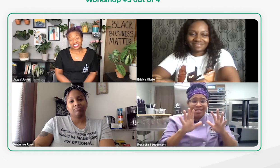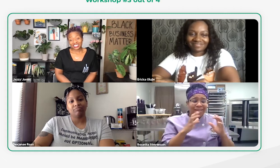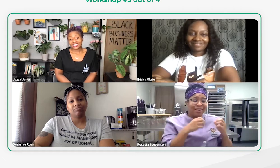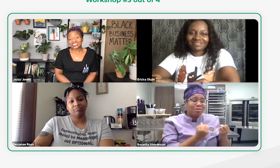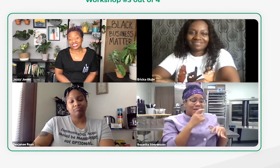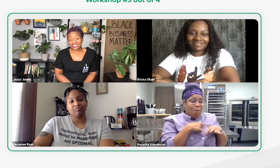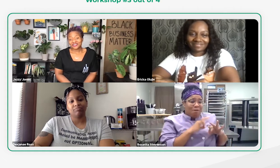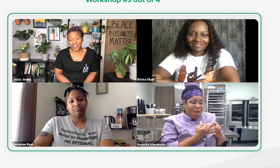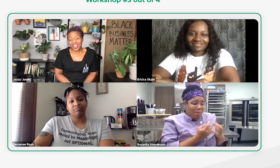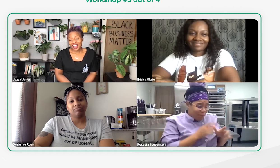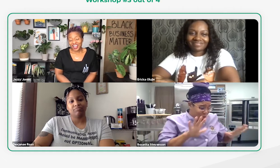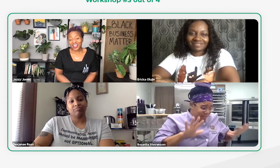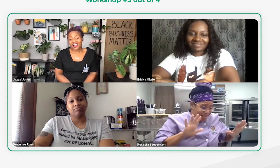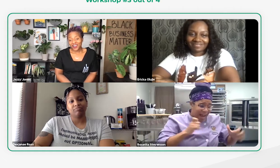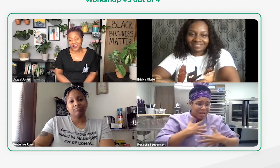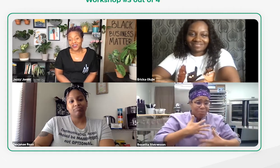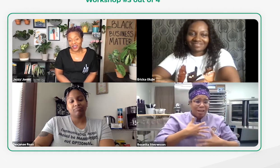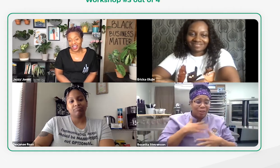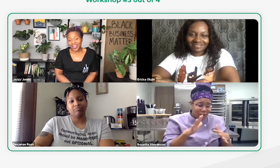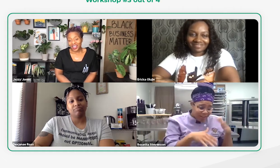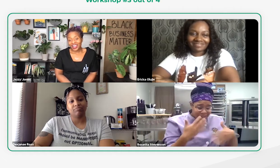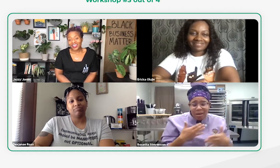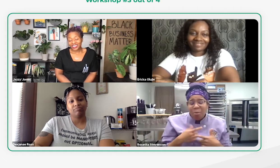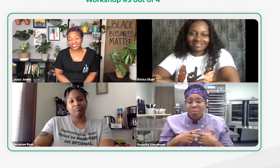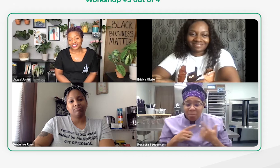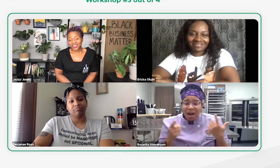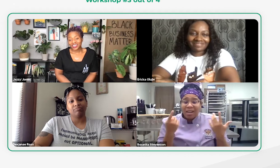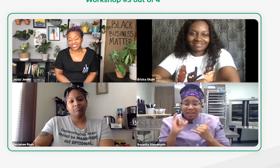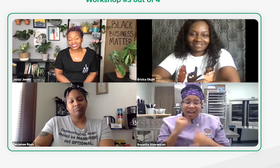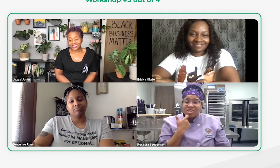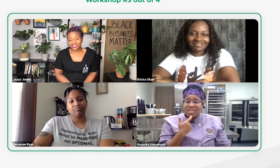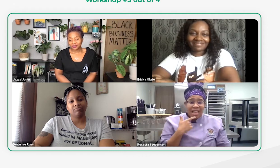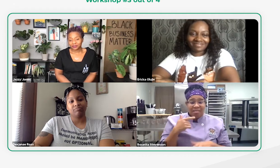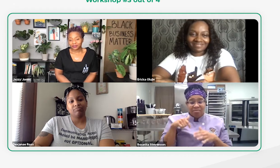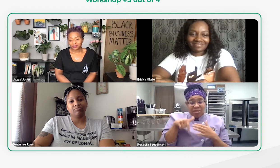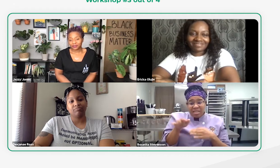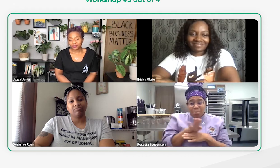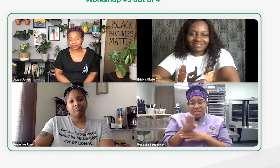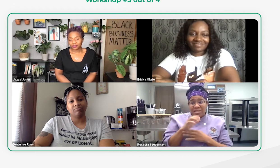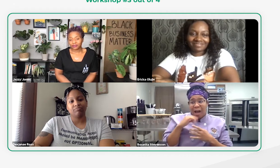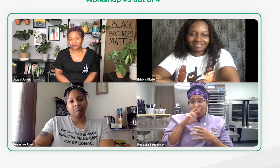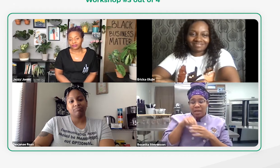had to say I need a break today. I need some time to do with my family and time to breathe. I would